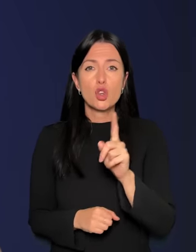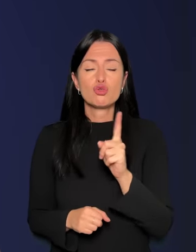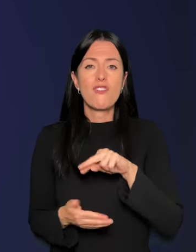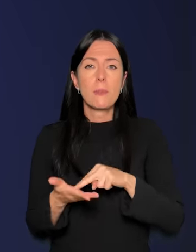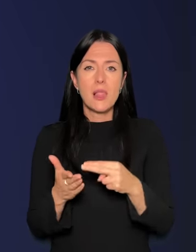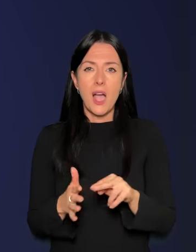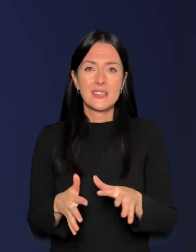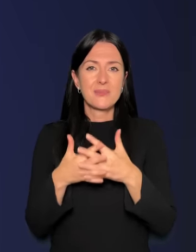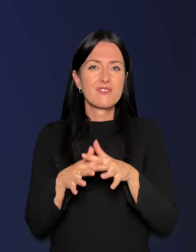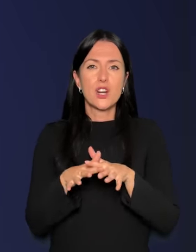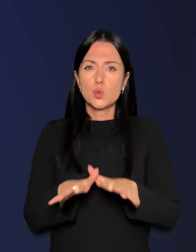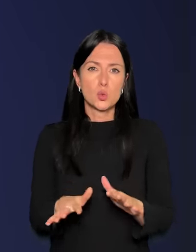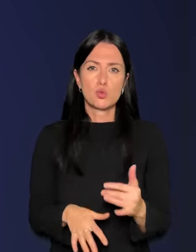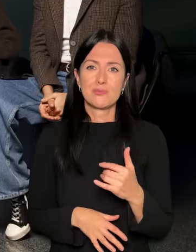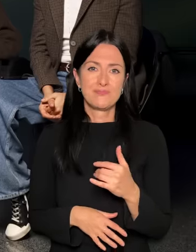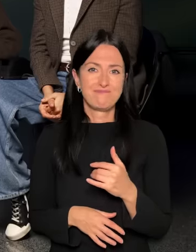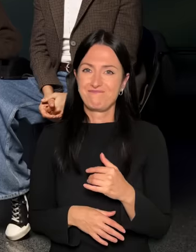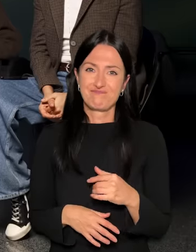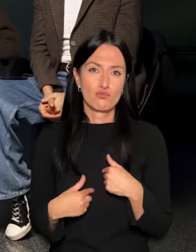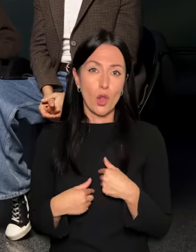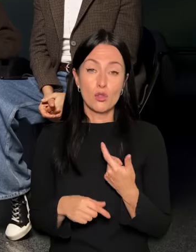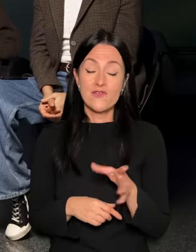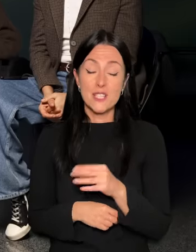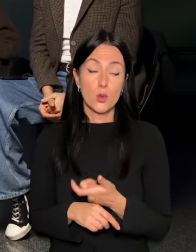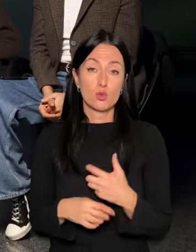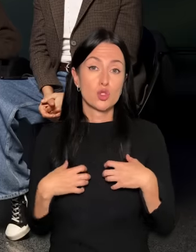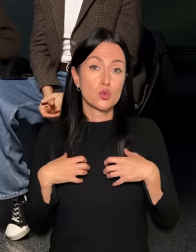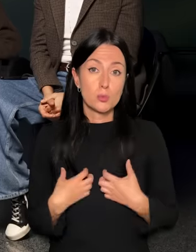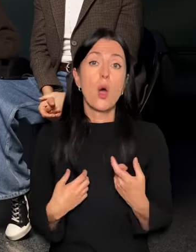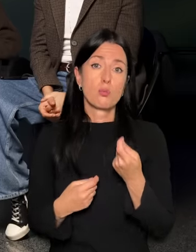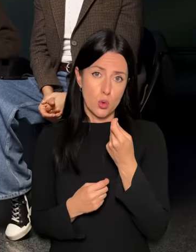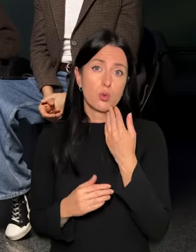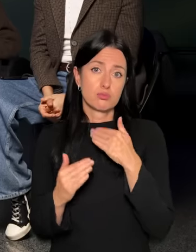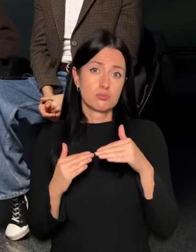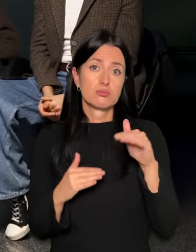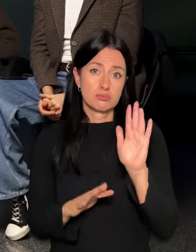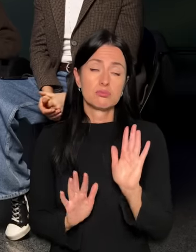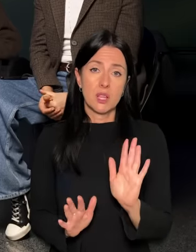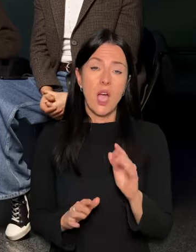I can say that, in terms of inclusive infrastructure, things are still very sad in Ukraine at the moment, but it's gradually improving.